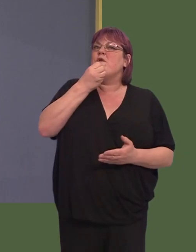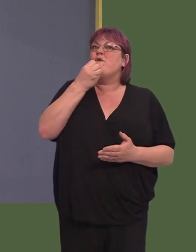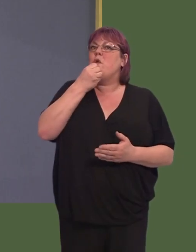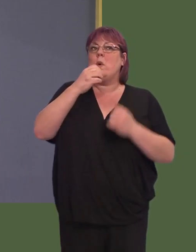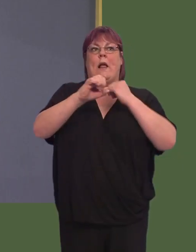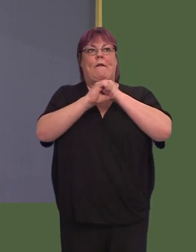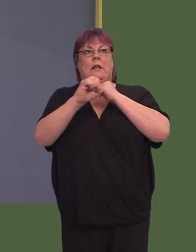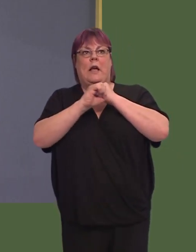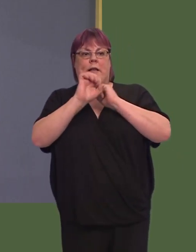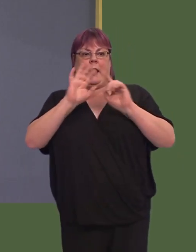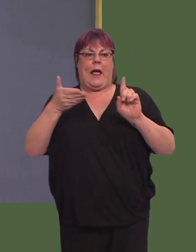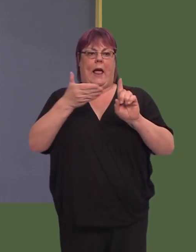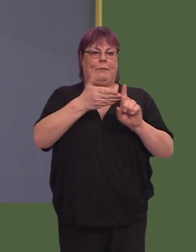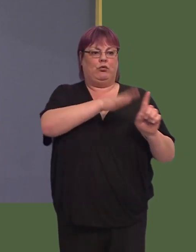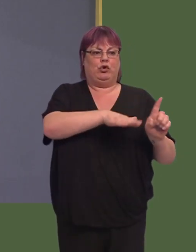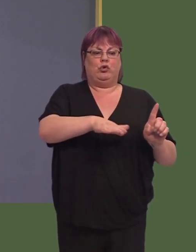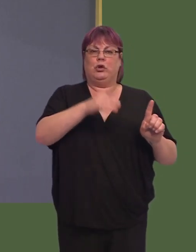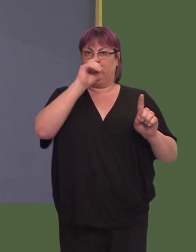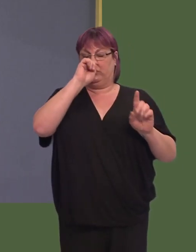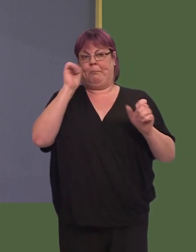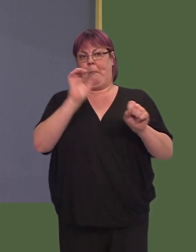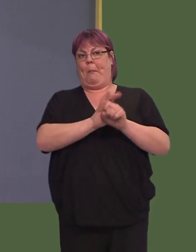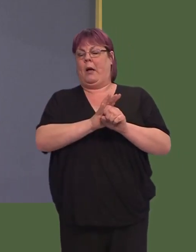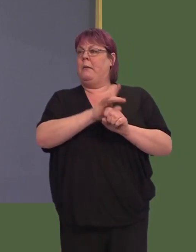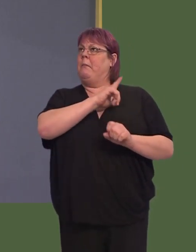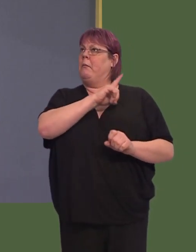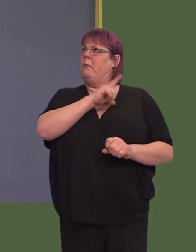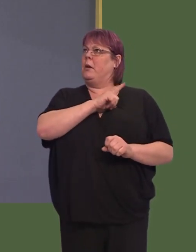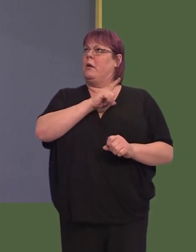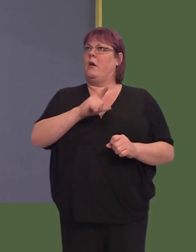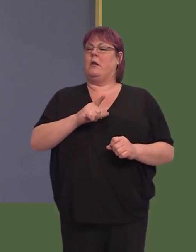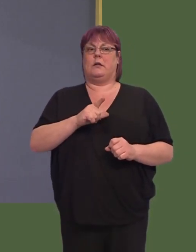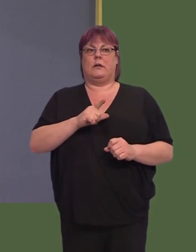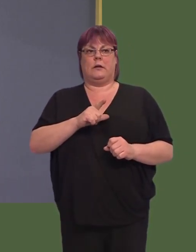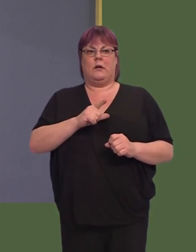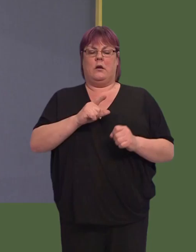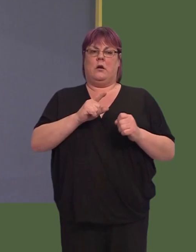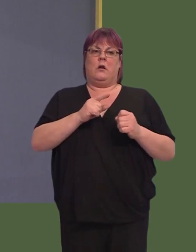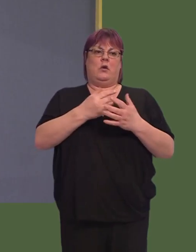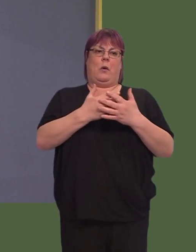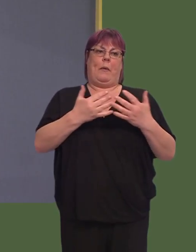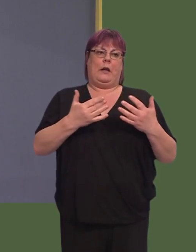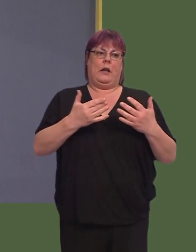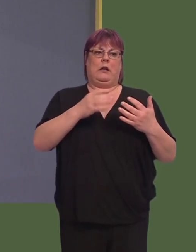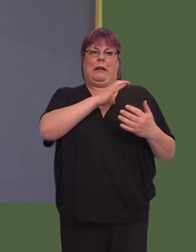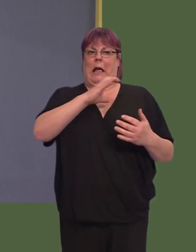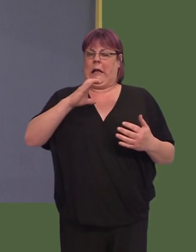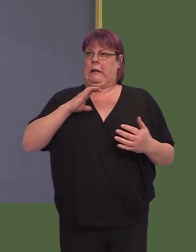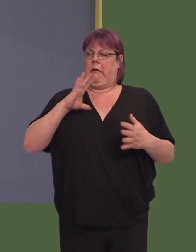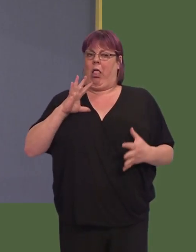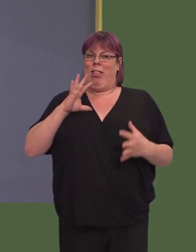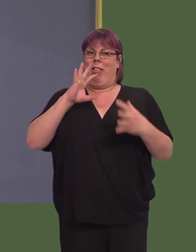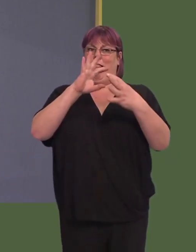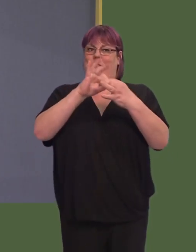young people should be banned because of the rise and rise in cancers related to the poor